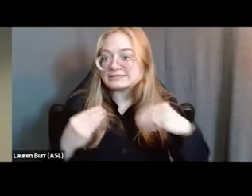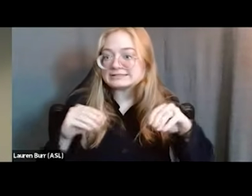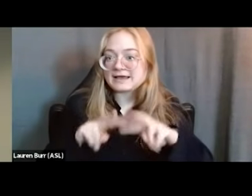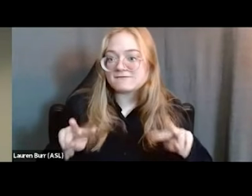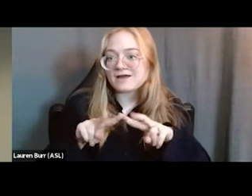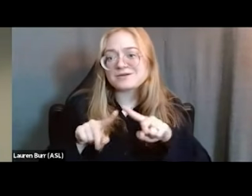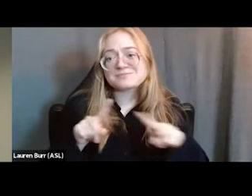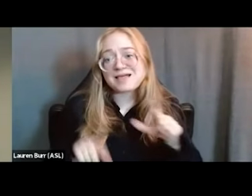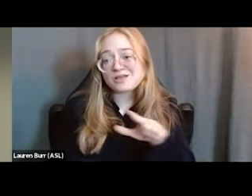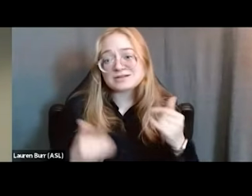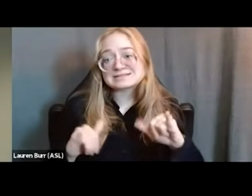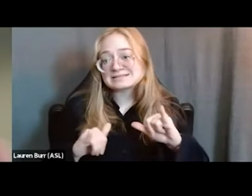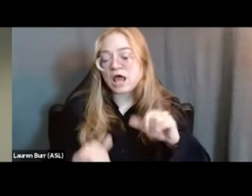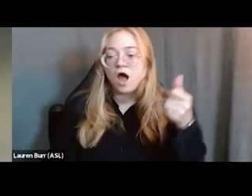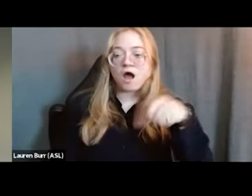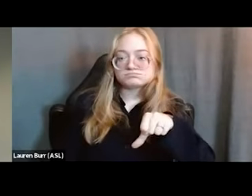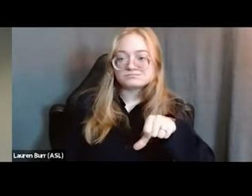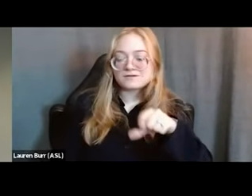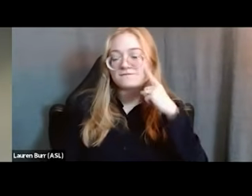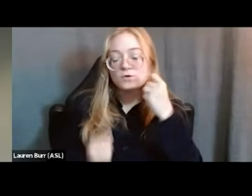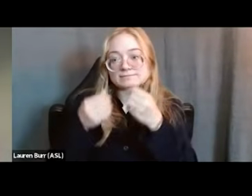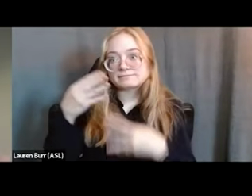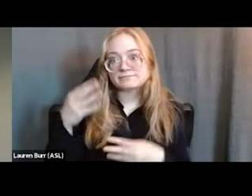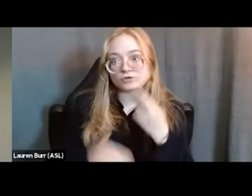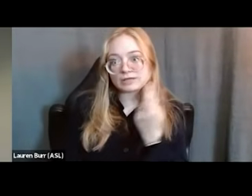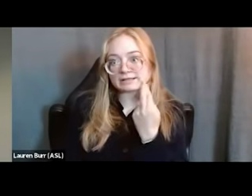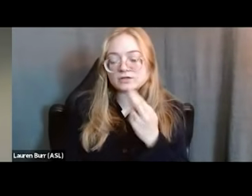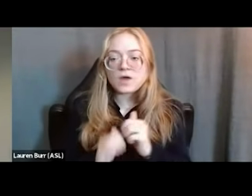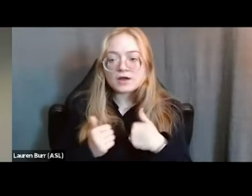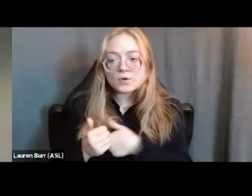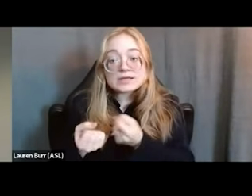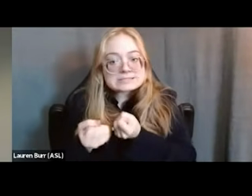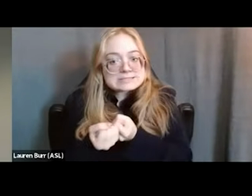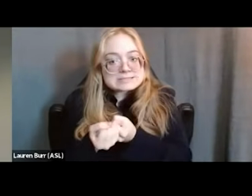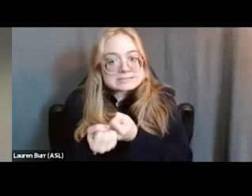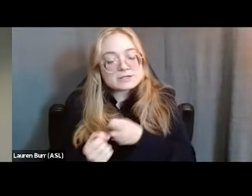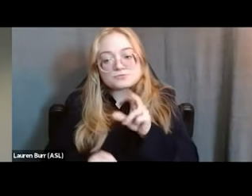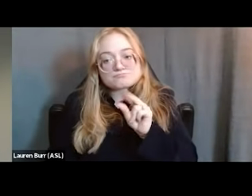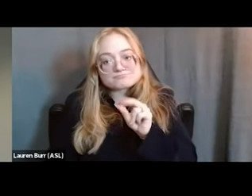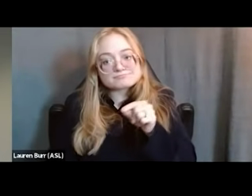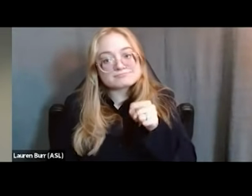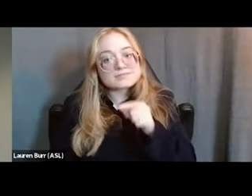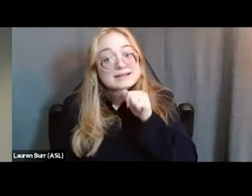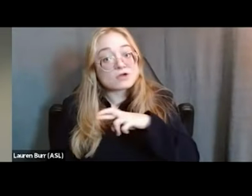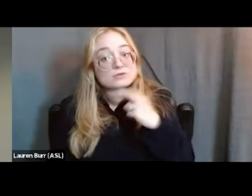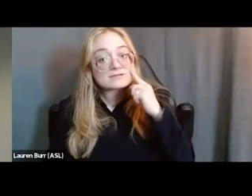and I've seen it happen in practice. So how do we advocate so that folks are not at risk for housing but are still able to advocate and get what they need?